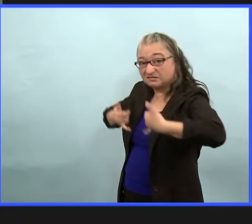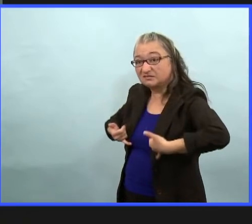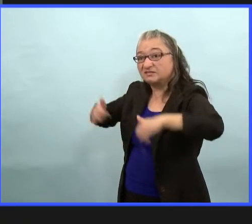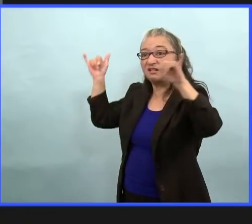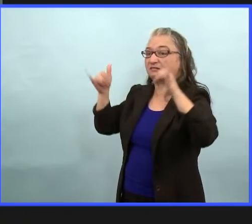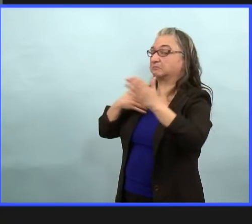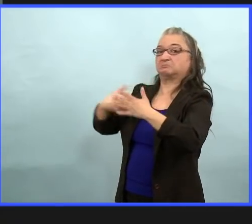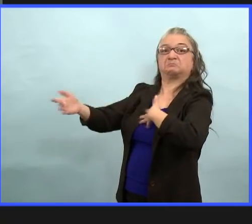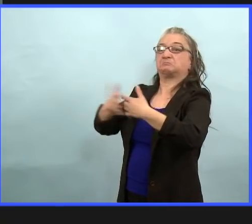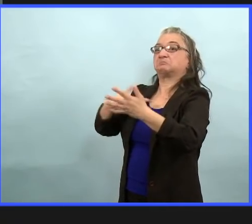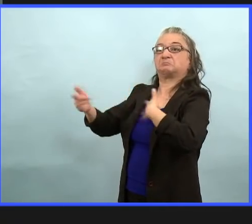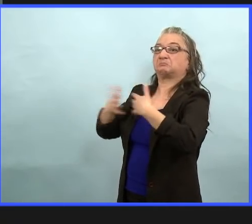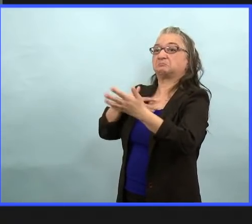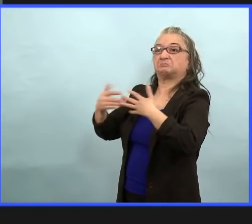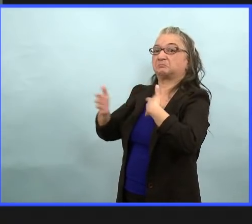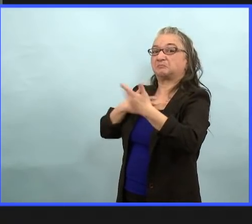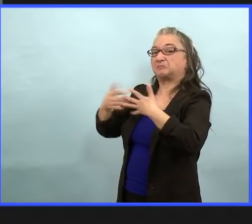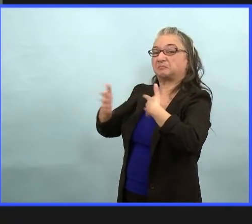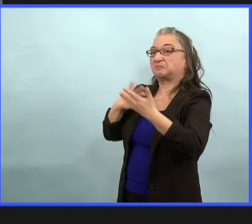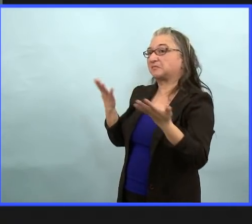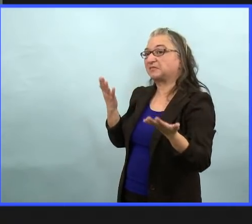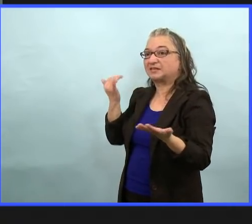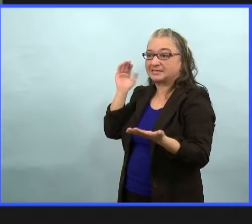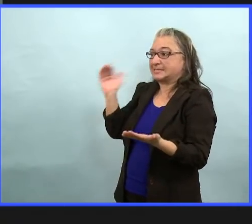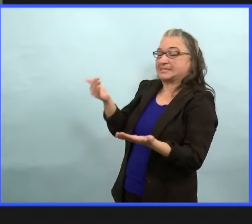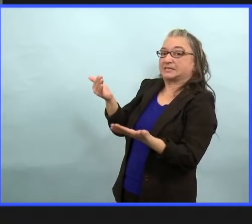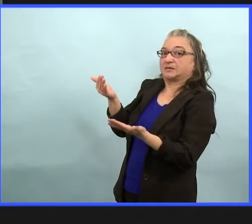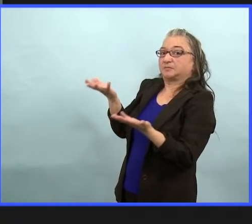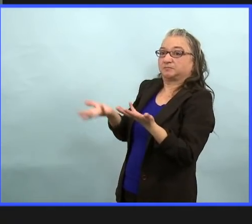um circulation in the community that might not be as high